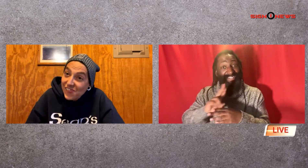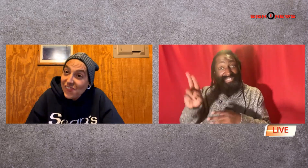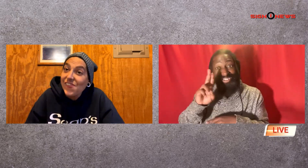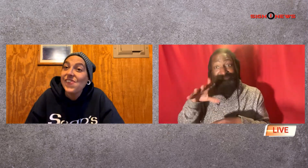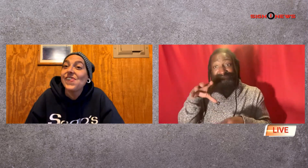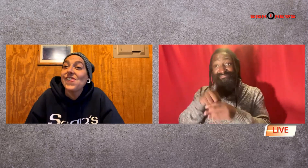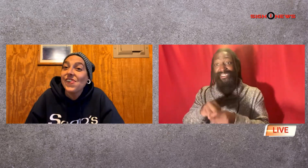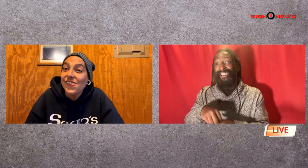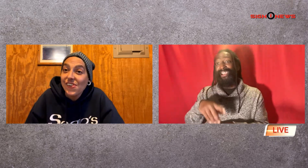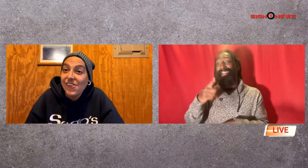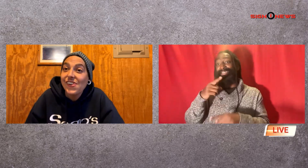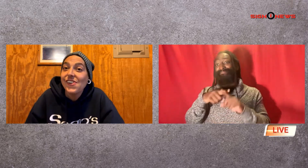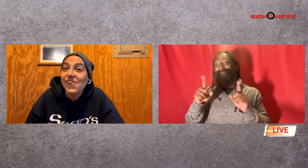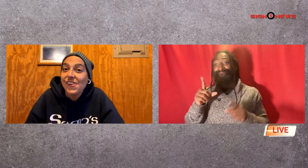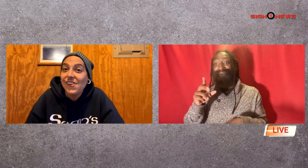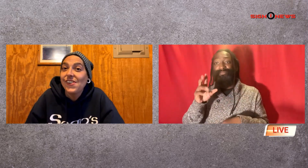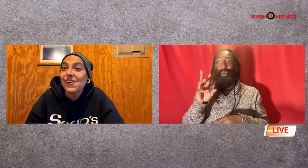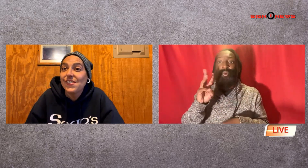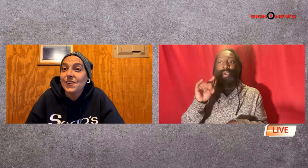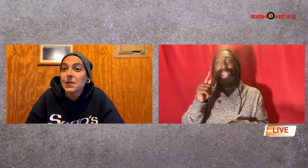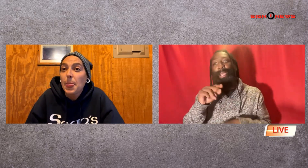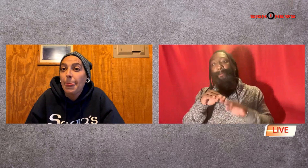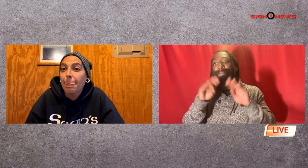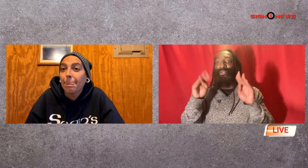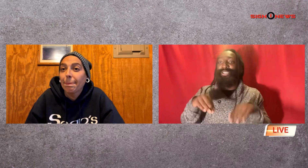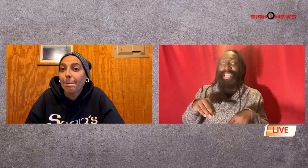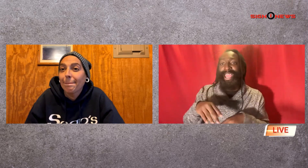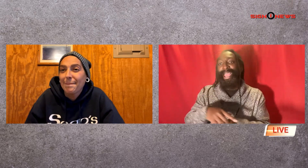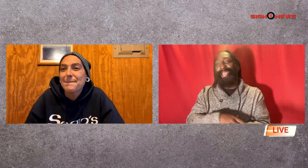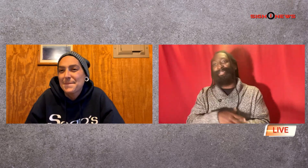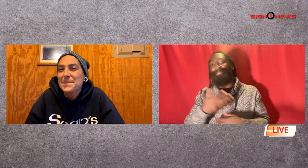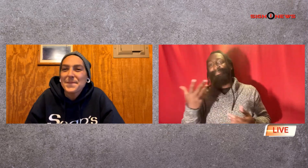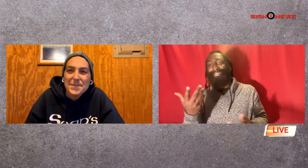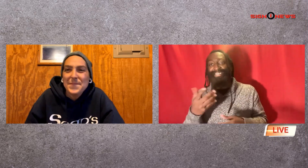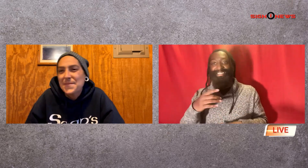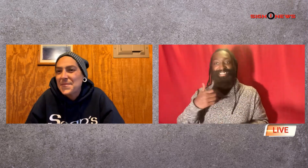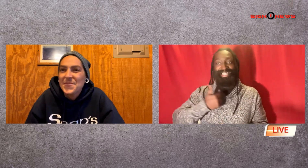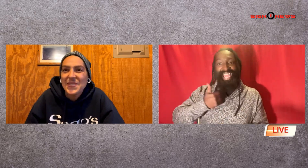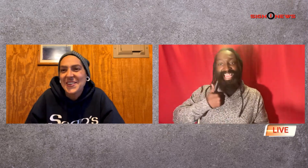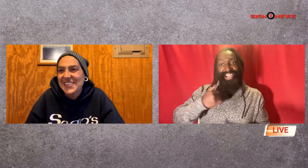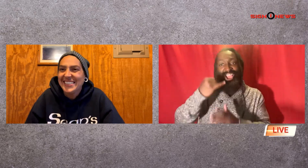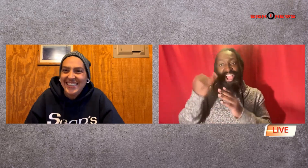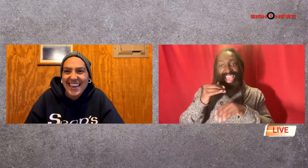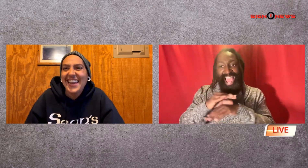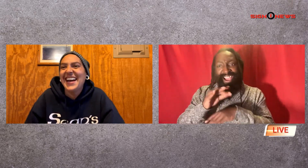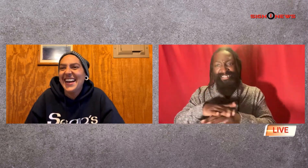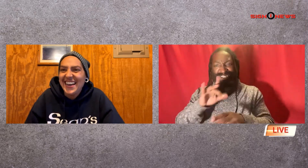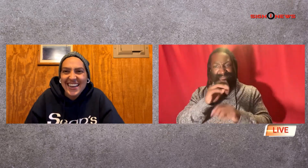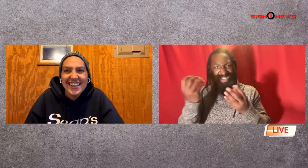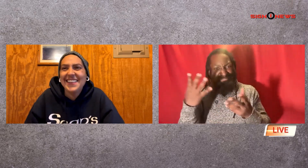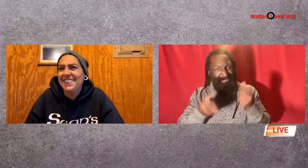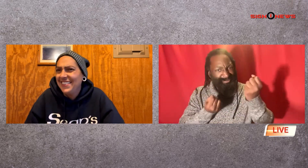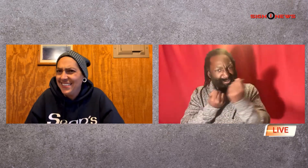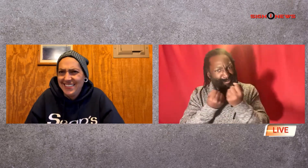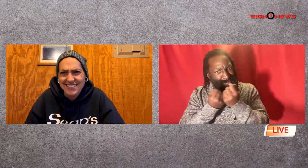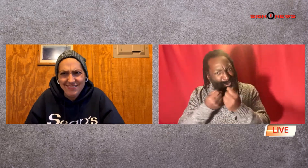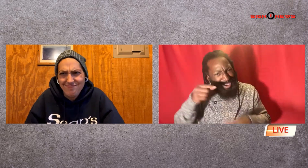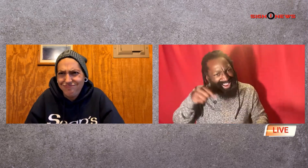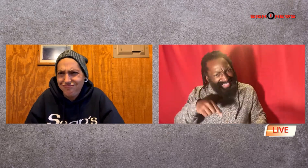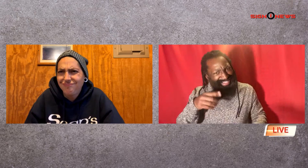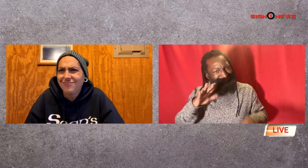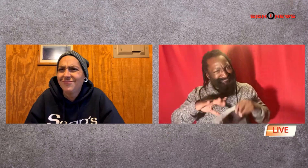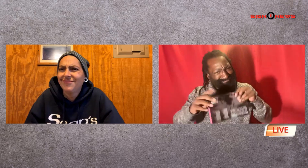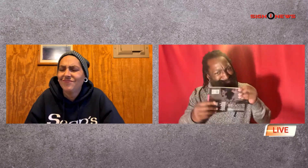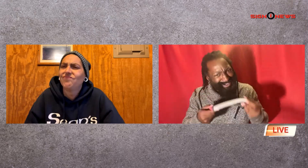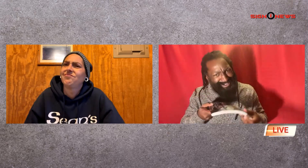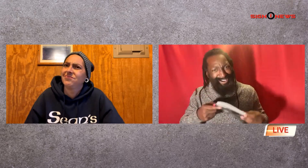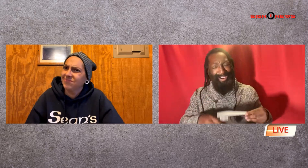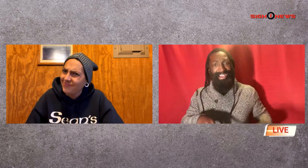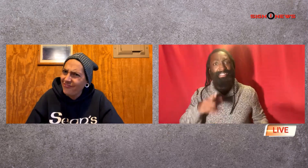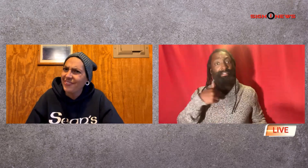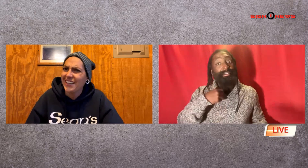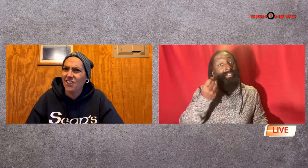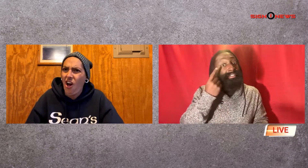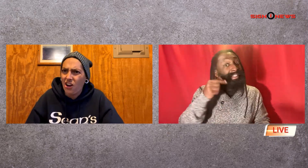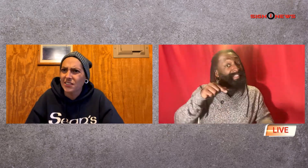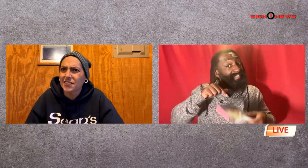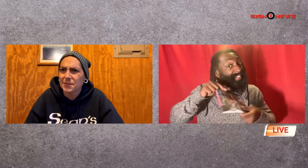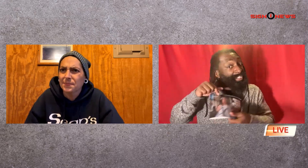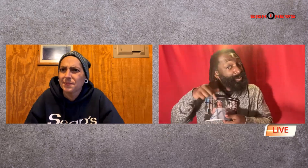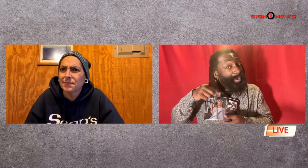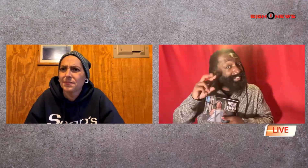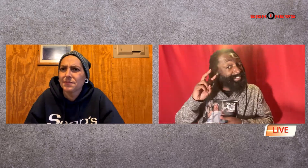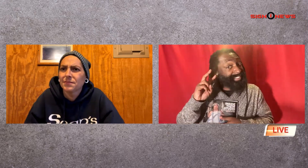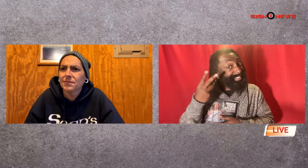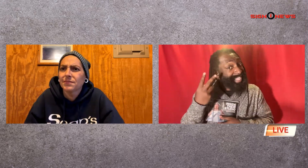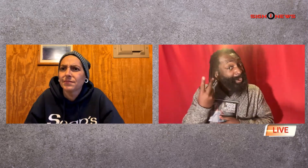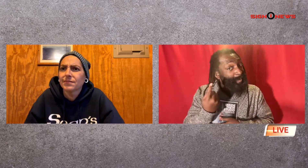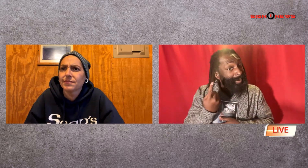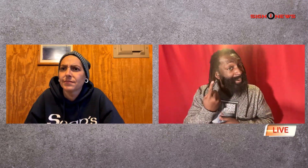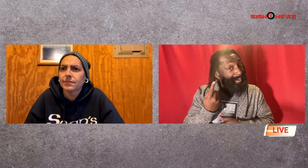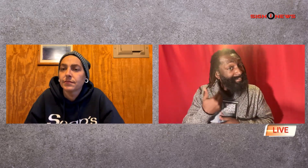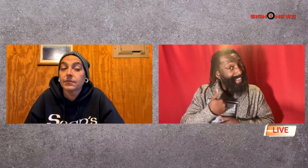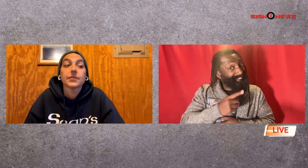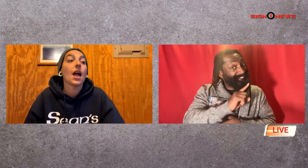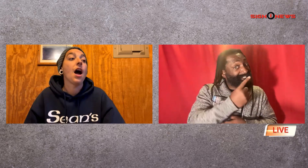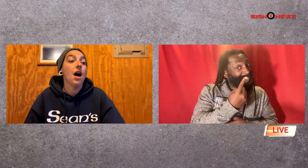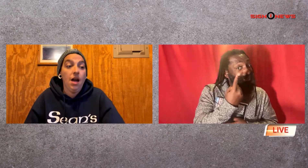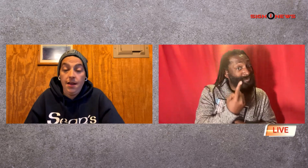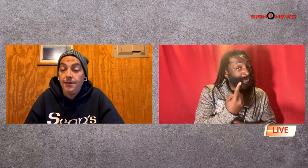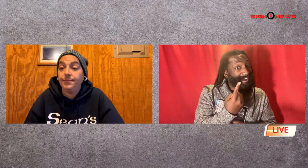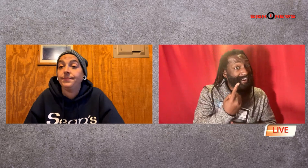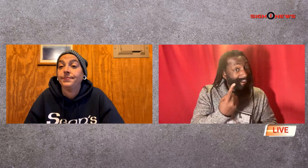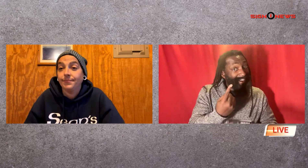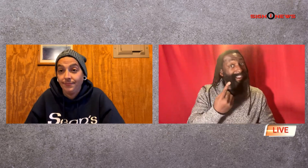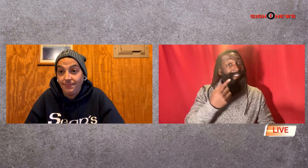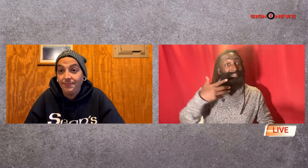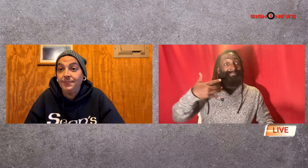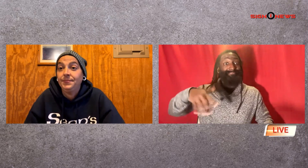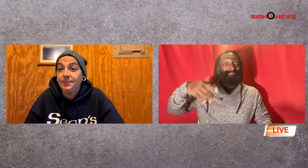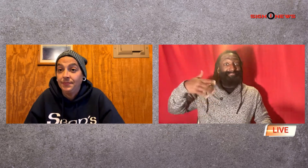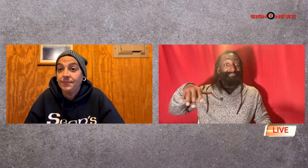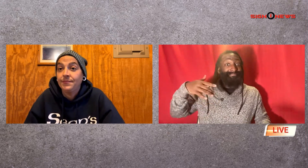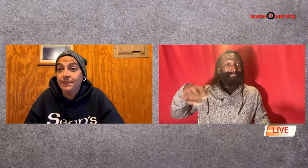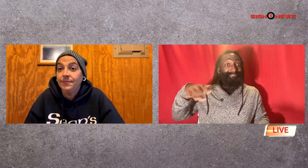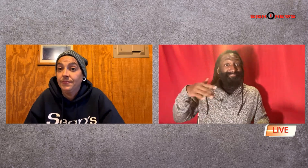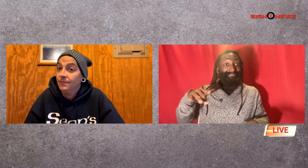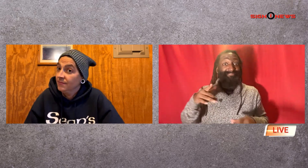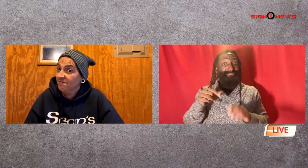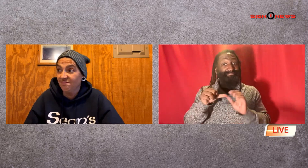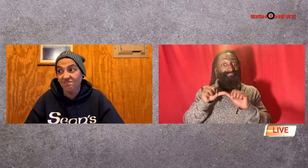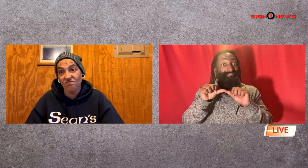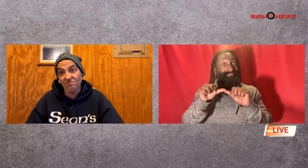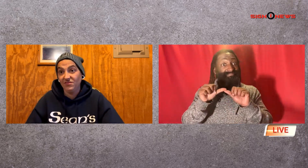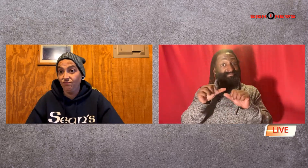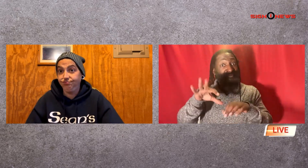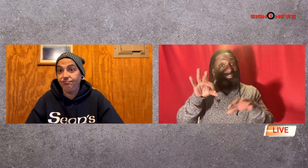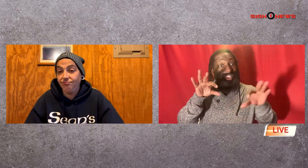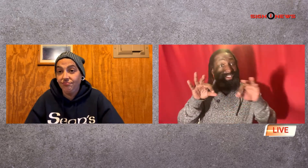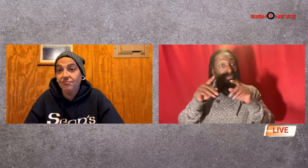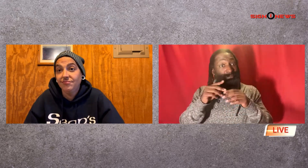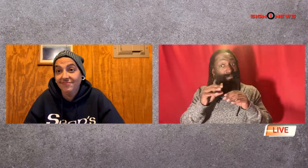involved Canadian artist influences are in there as well this is the second book and